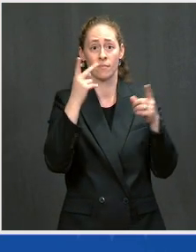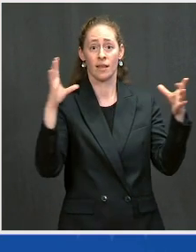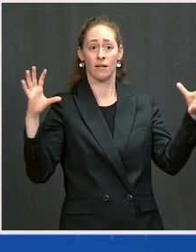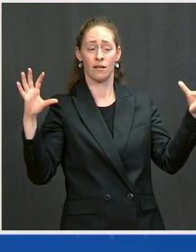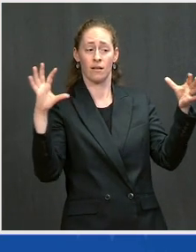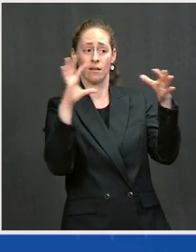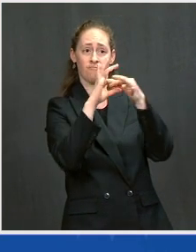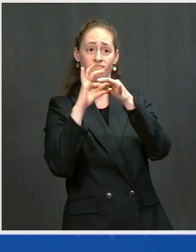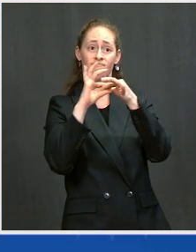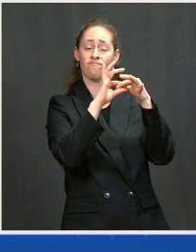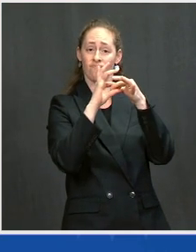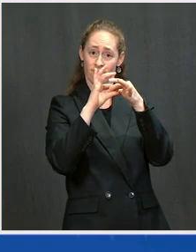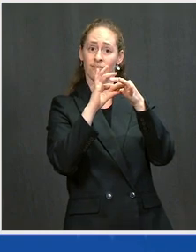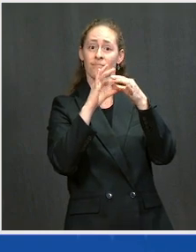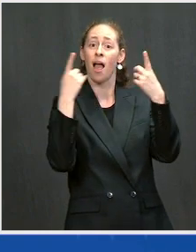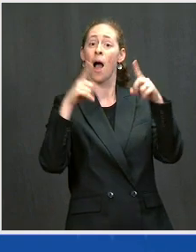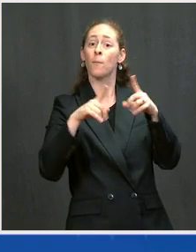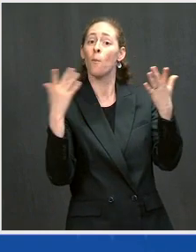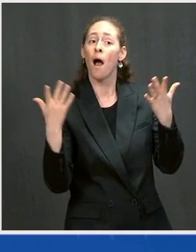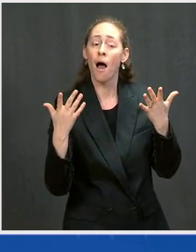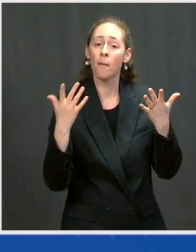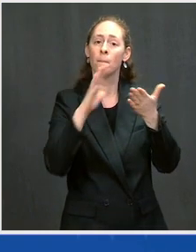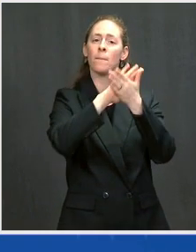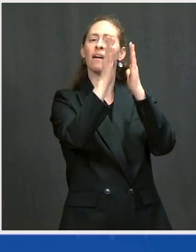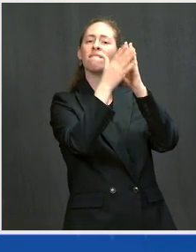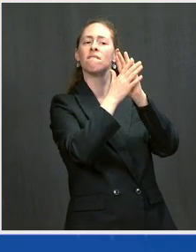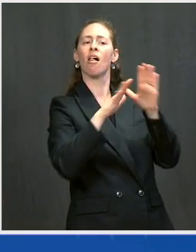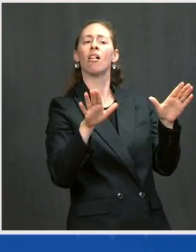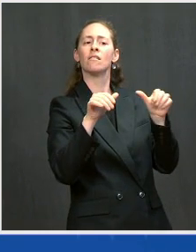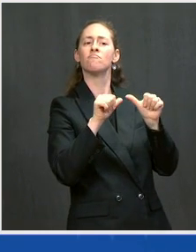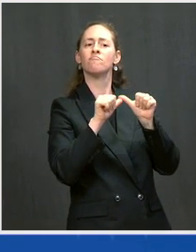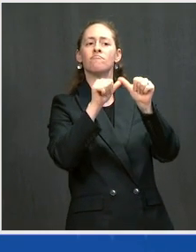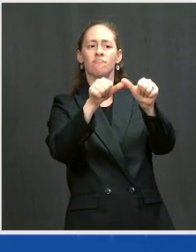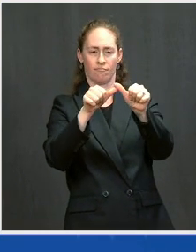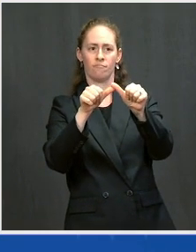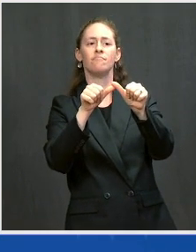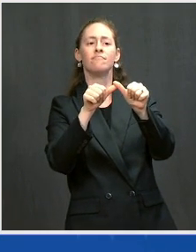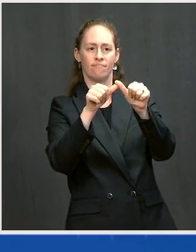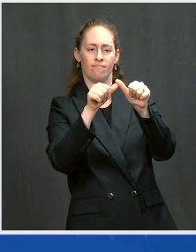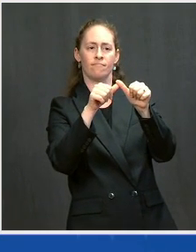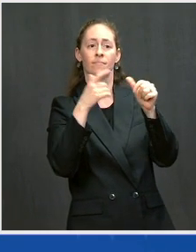Colonel Puckett and his fellow warriors are a link that strongly by South Korea and the U.S. together.